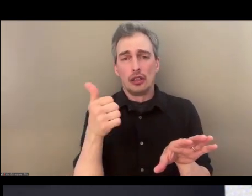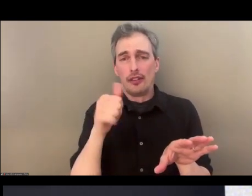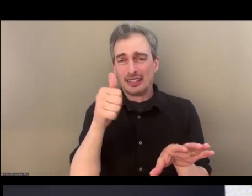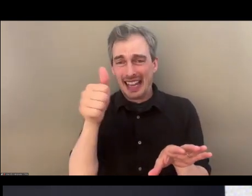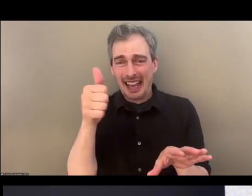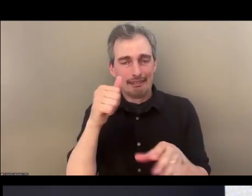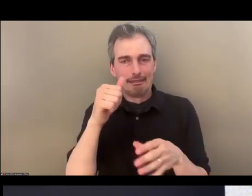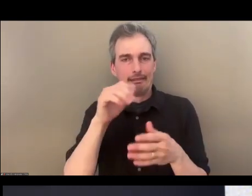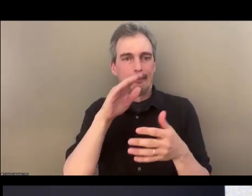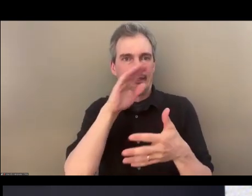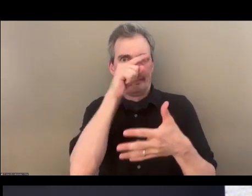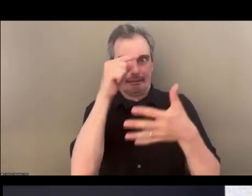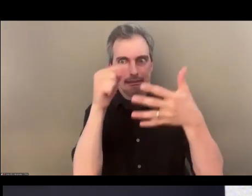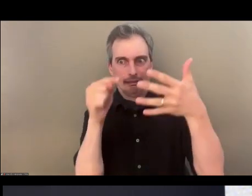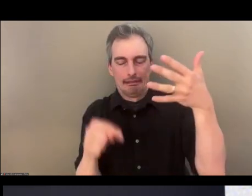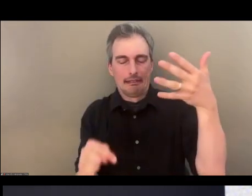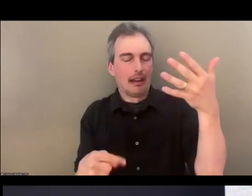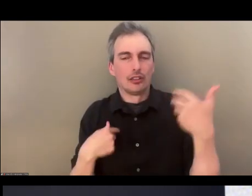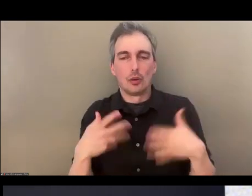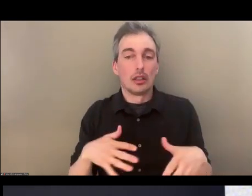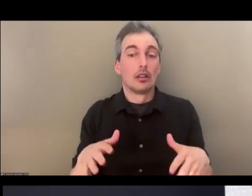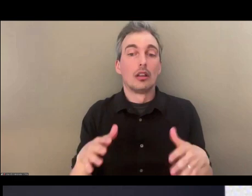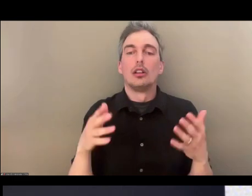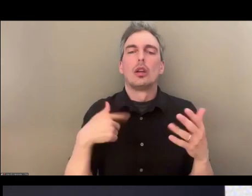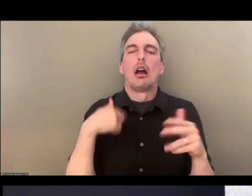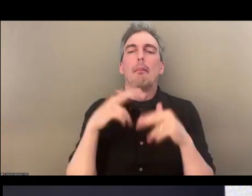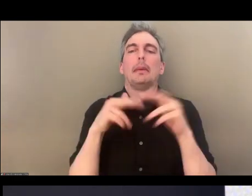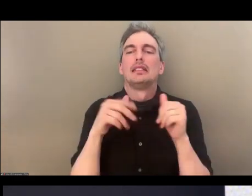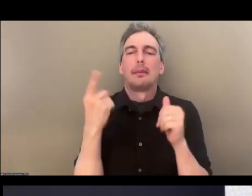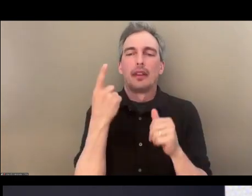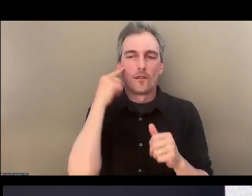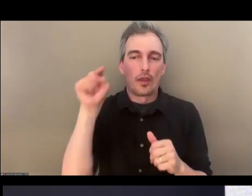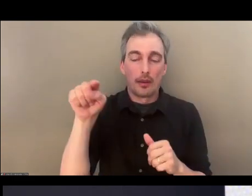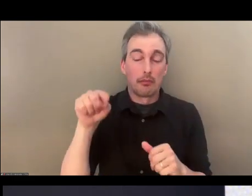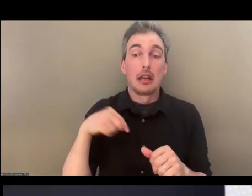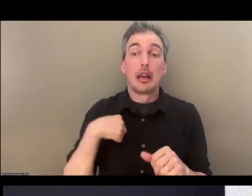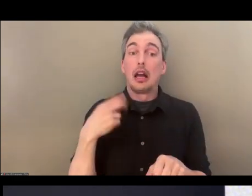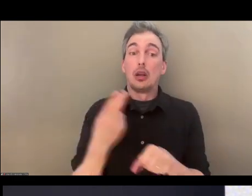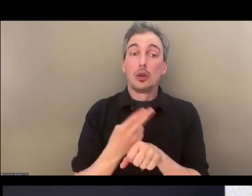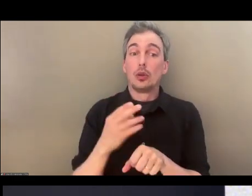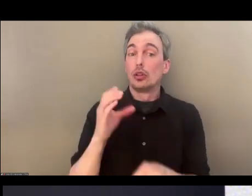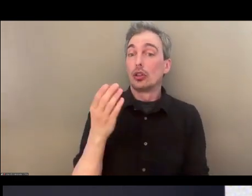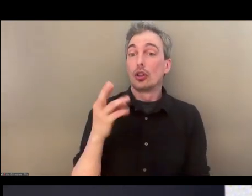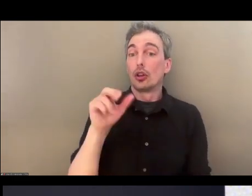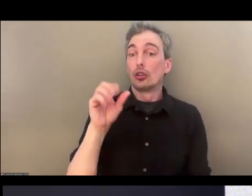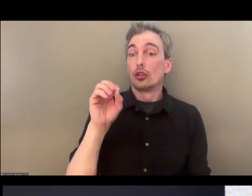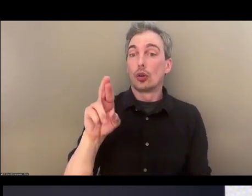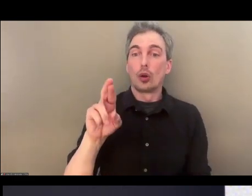So I use Cursor AI. And I have long conversations with Cursor AI to build a set of